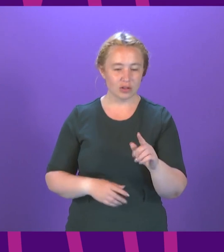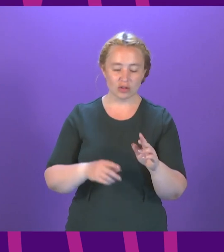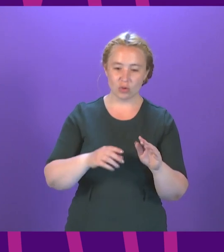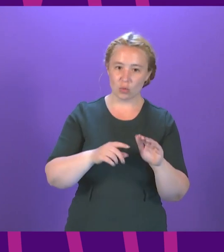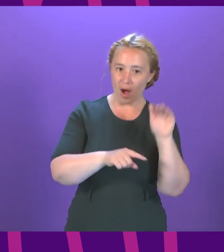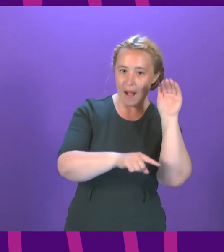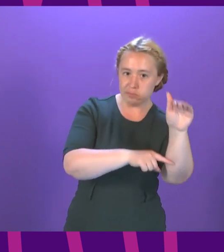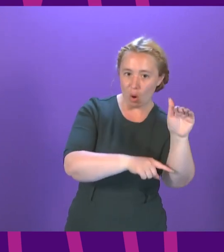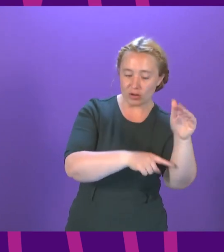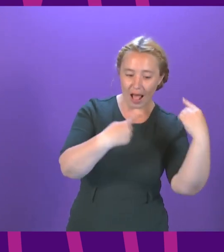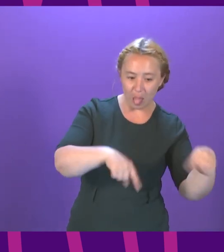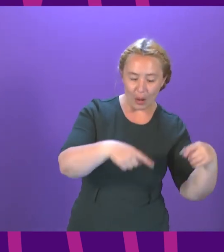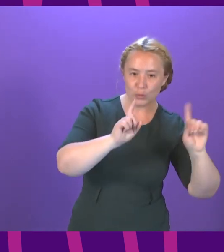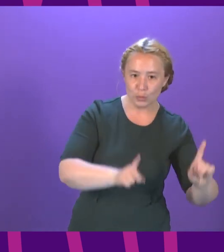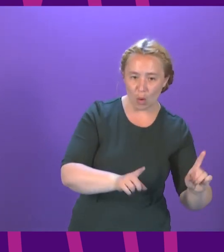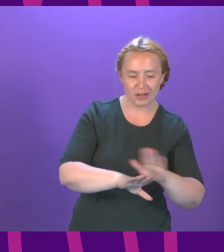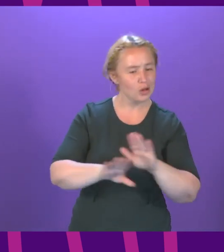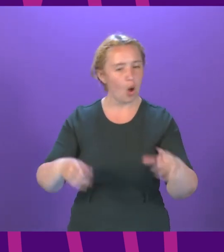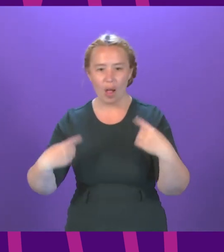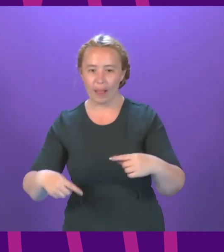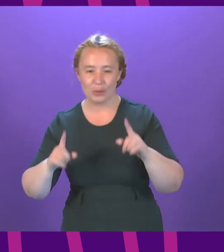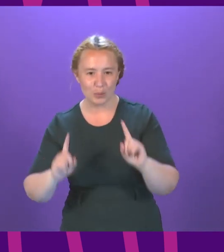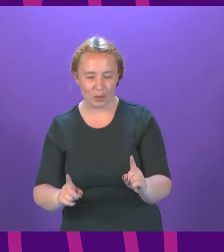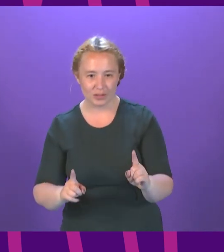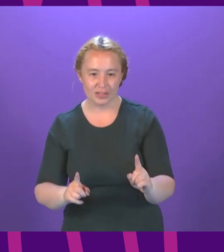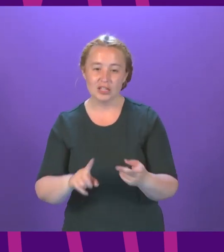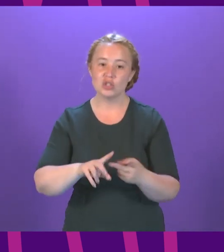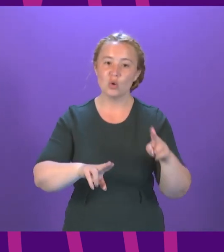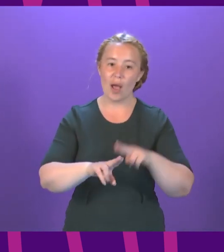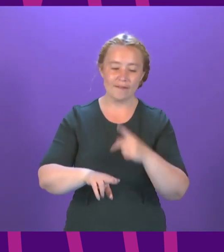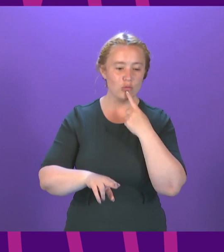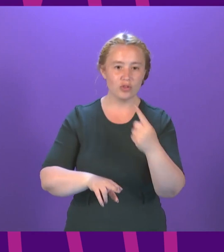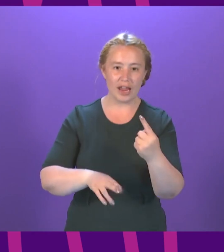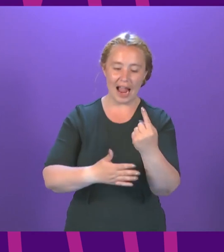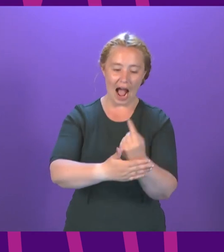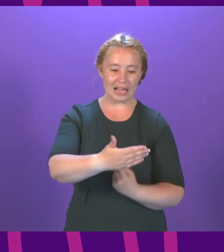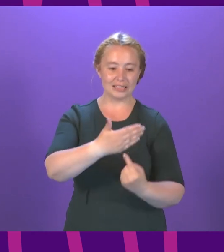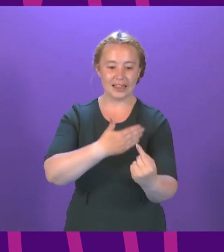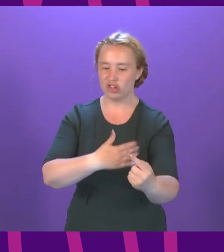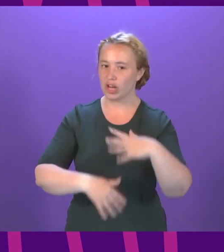is allowed. By removing the requirement for isolation in relation to overseas travel,